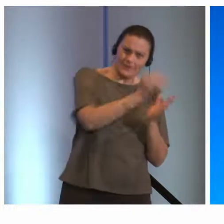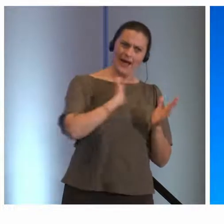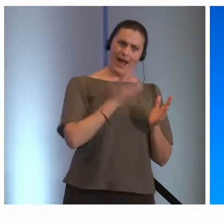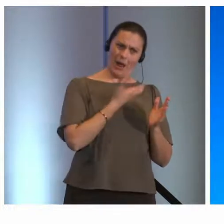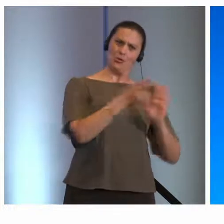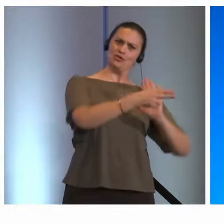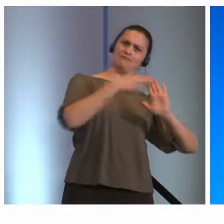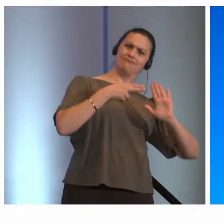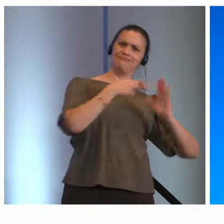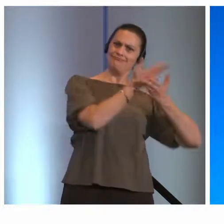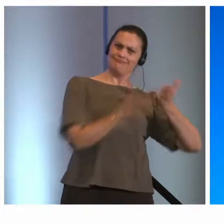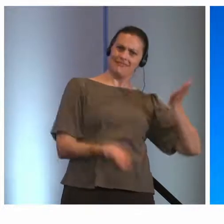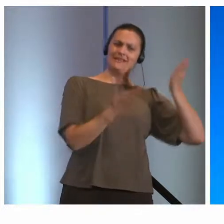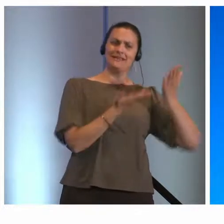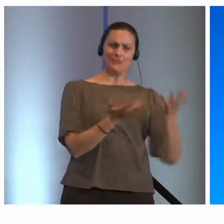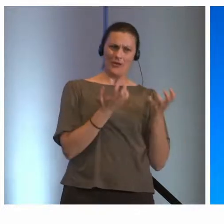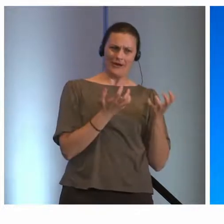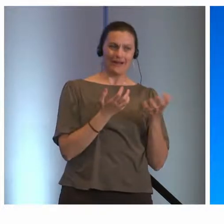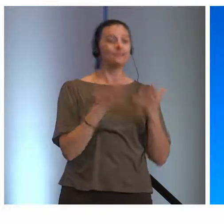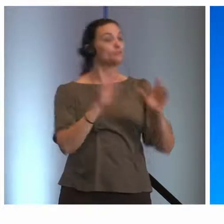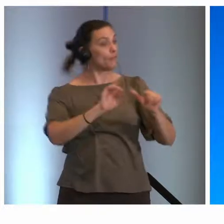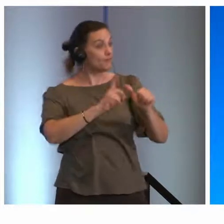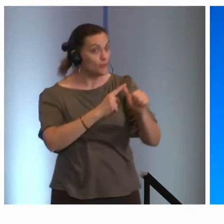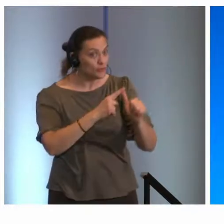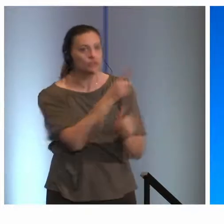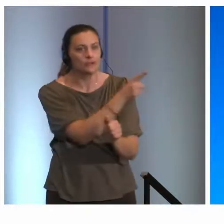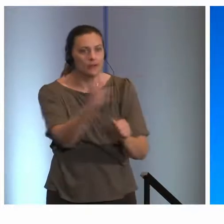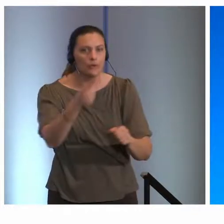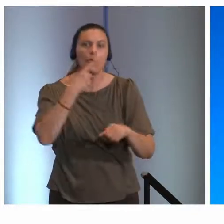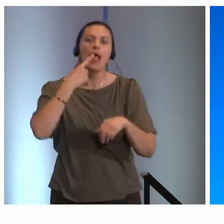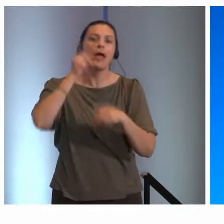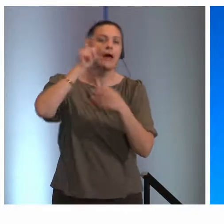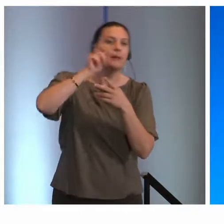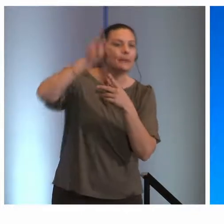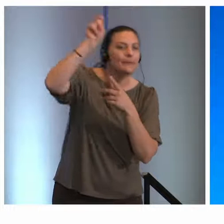company being an employer of choice, and a brand of choice. So... starts with web accessibility, and everybody in